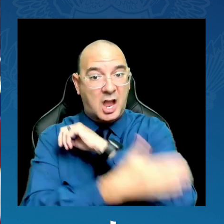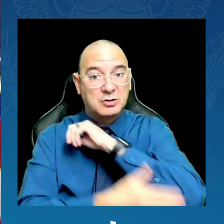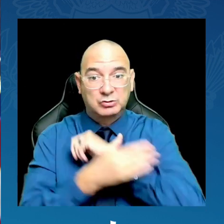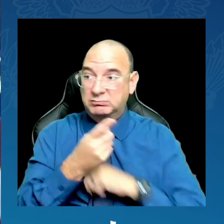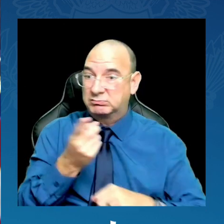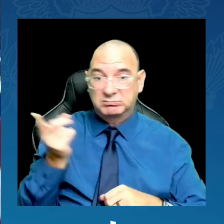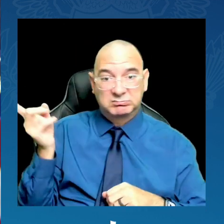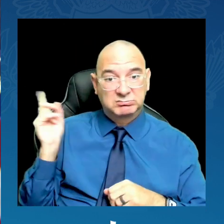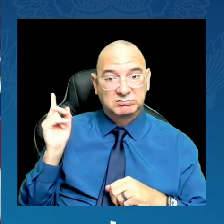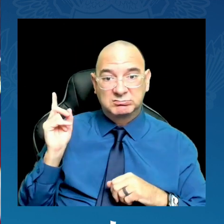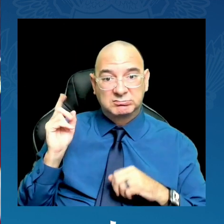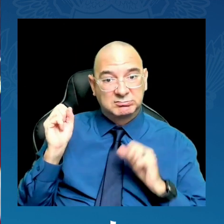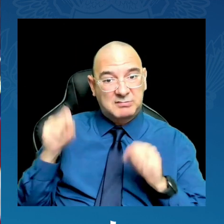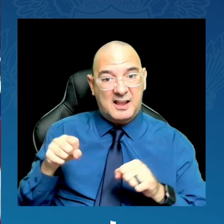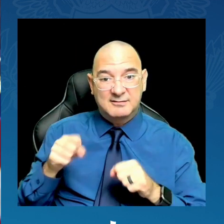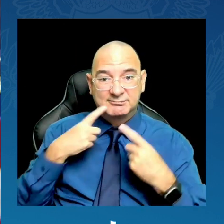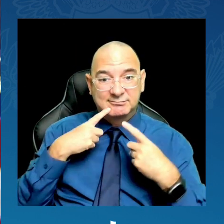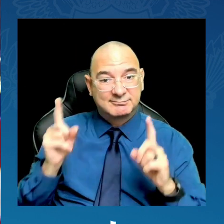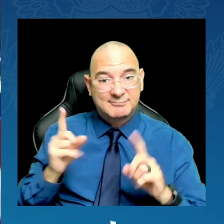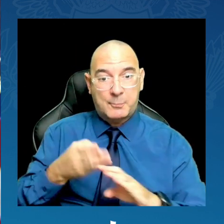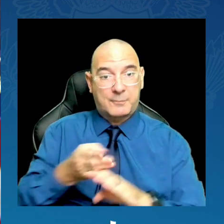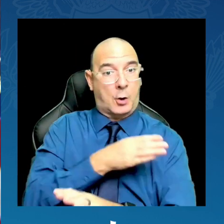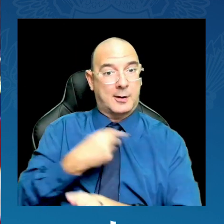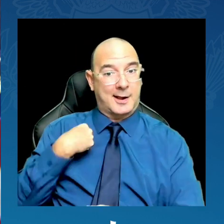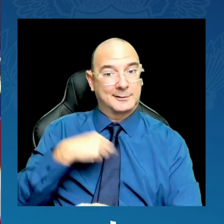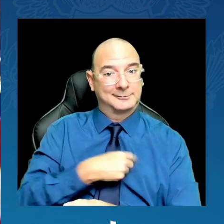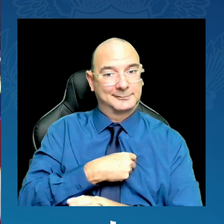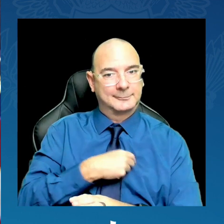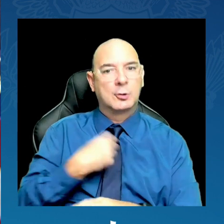we would set foot on the Moon.